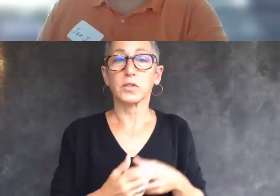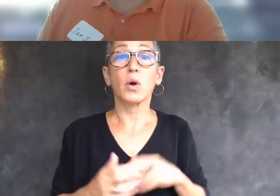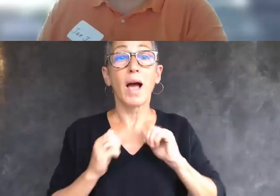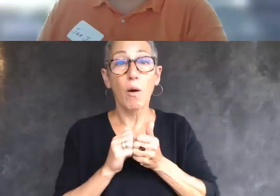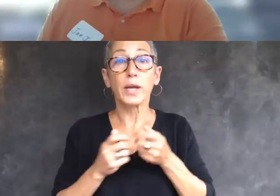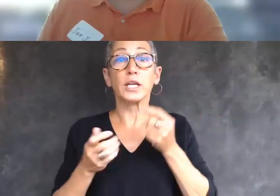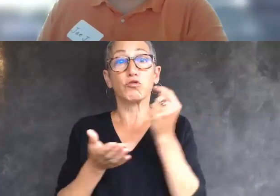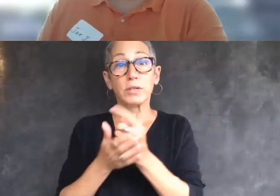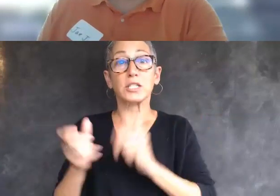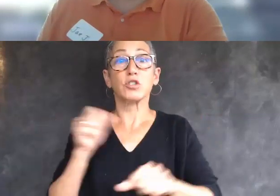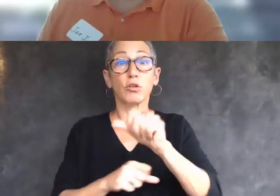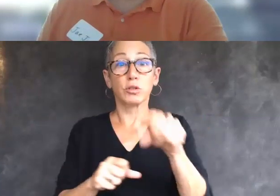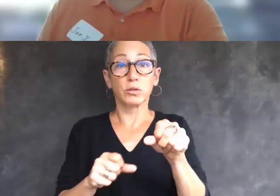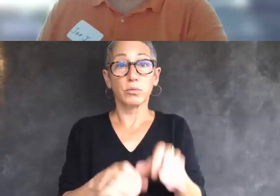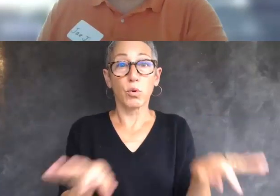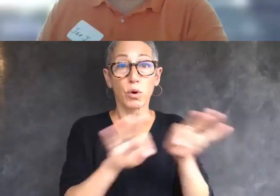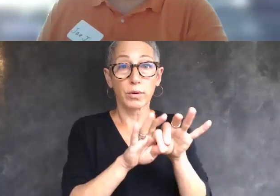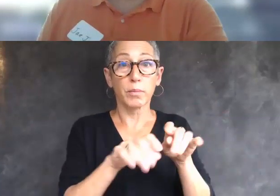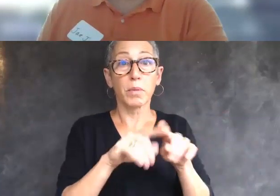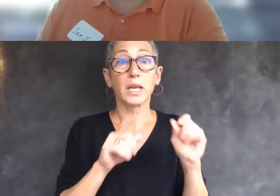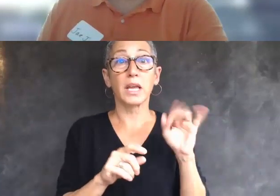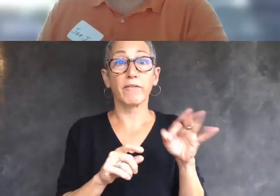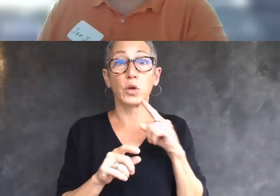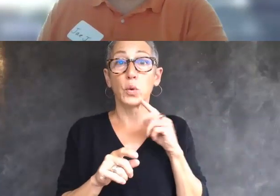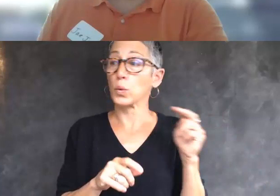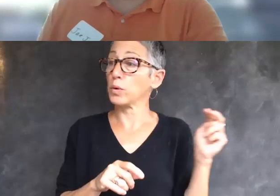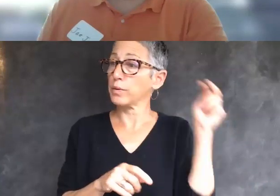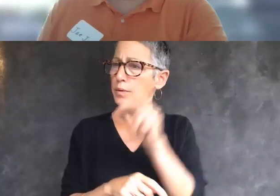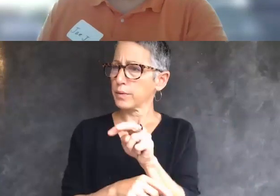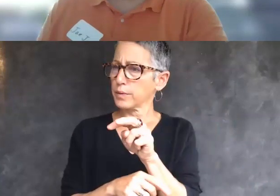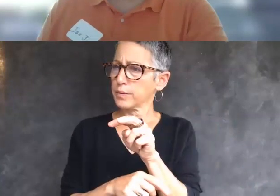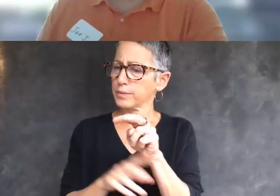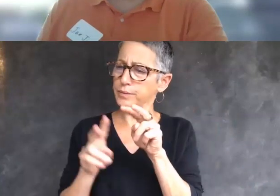When you immediately criminalize someone because they don't live up to those